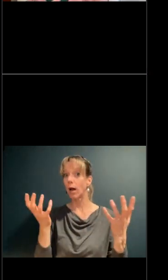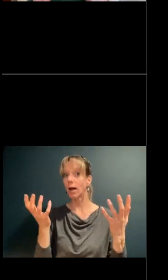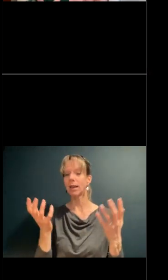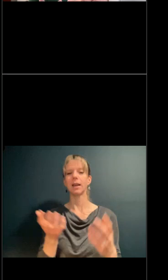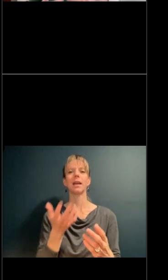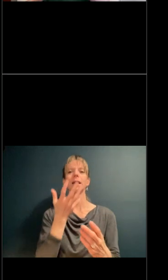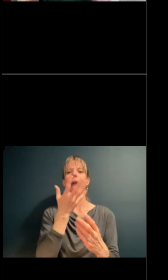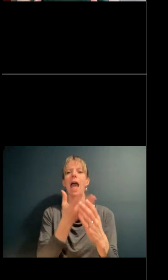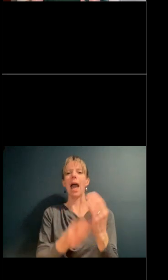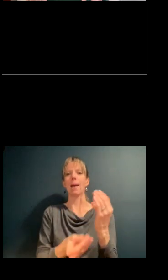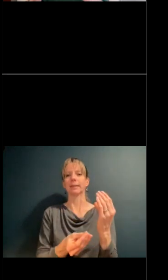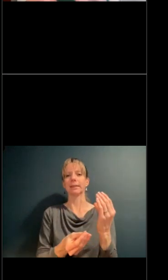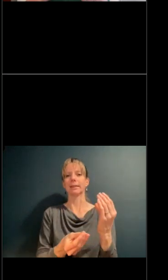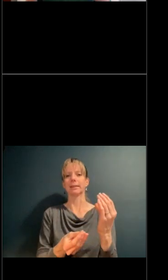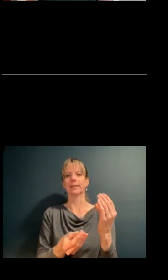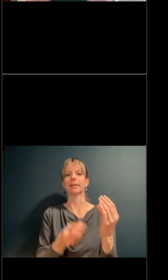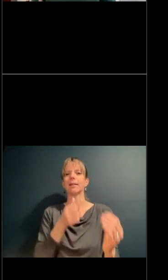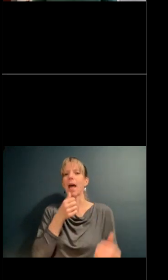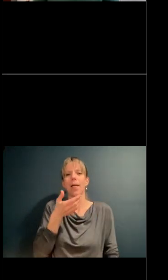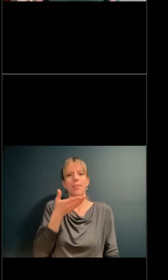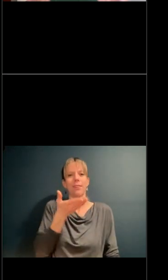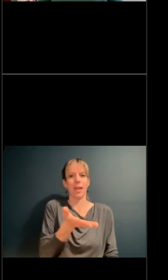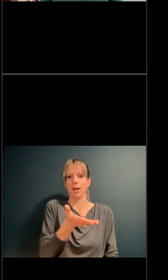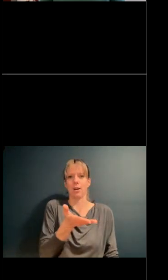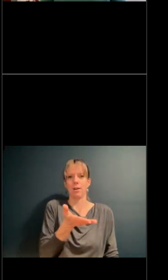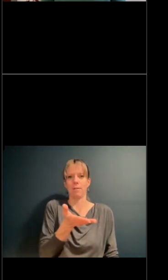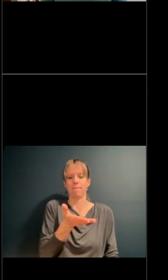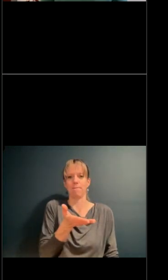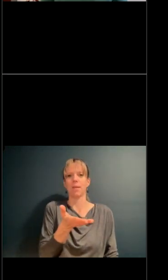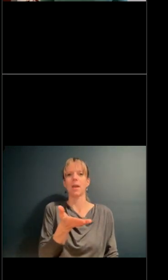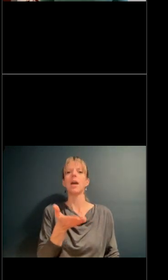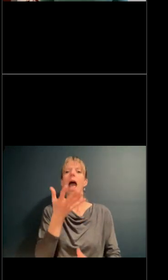Where absence is more common than presence in communities.